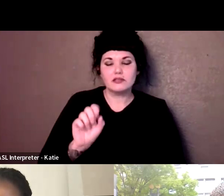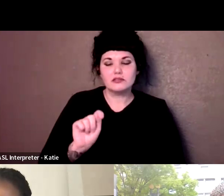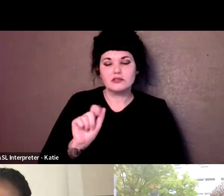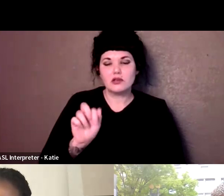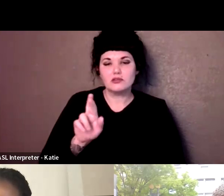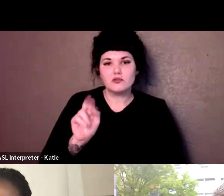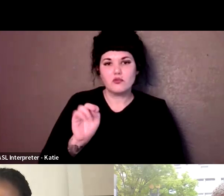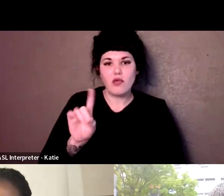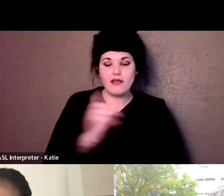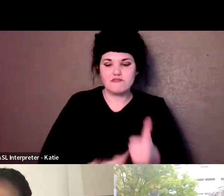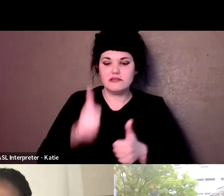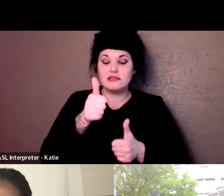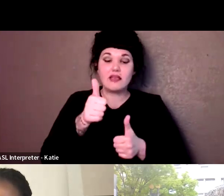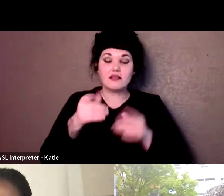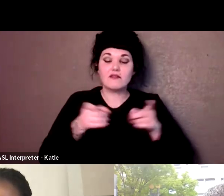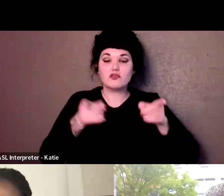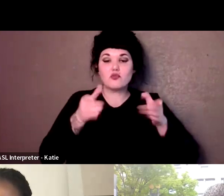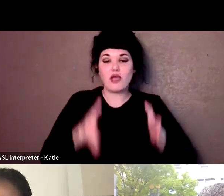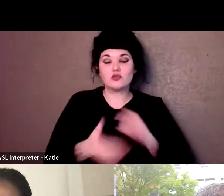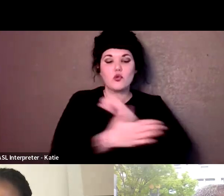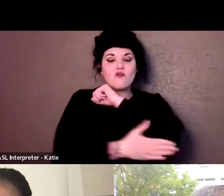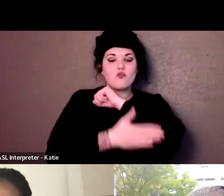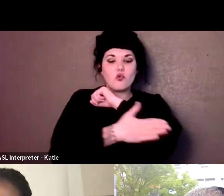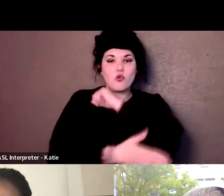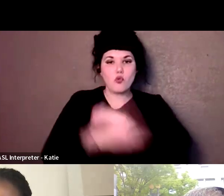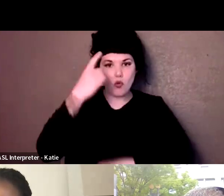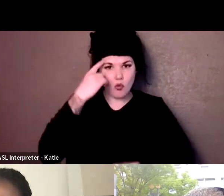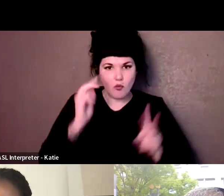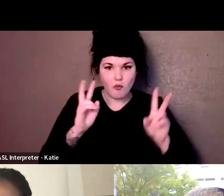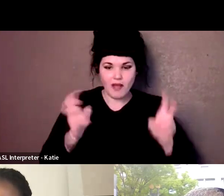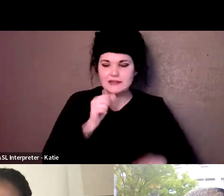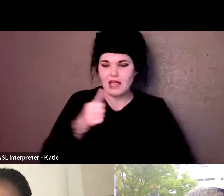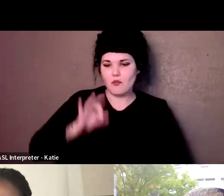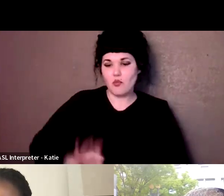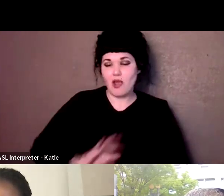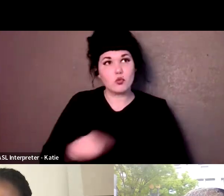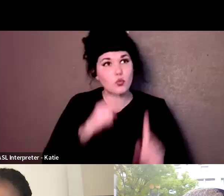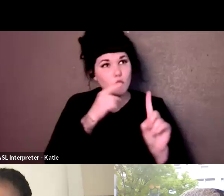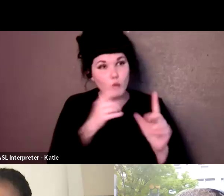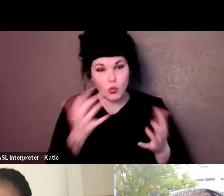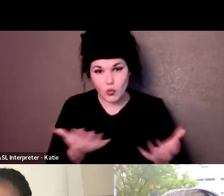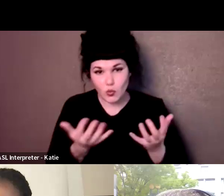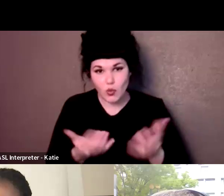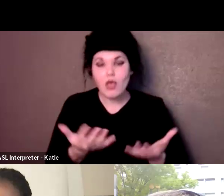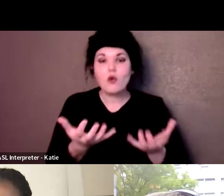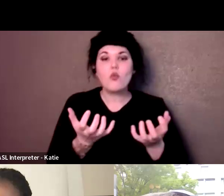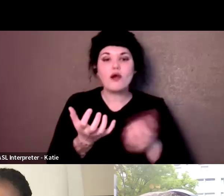Rural Minds, which is a nonprofit, with the esteemed mission to serve as the informed voice for mental